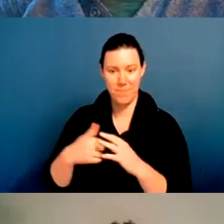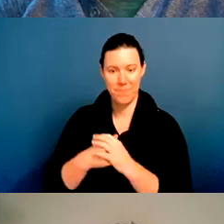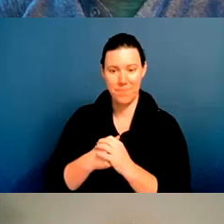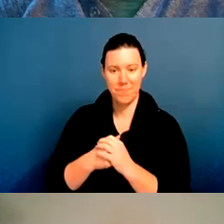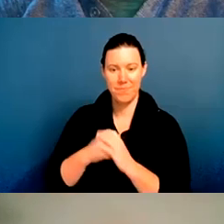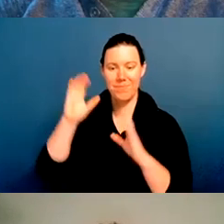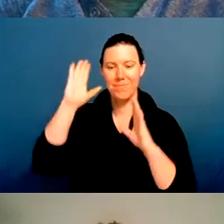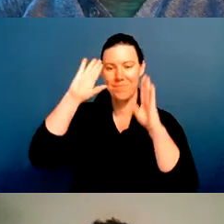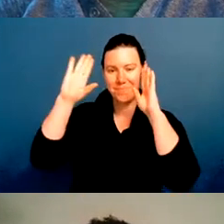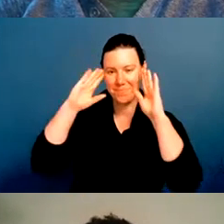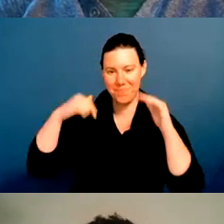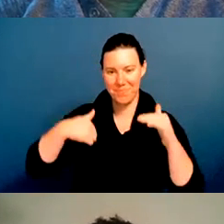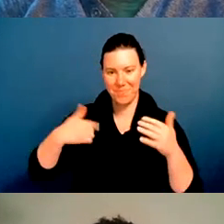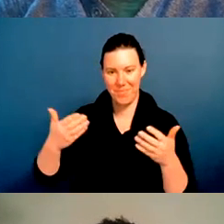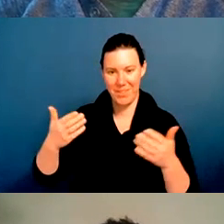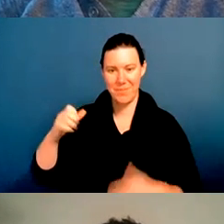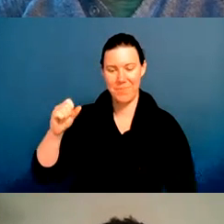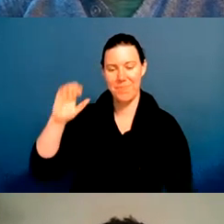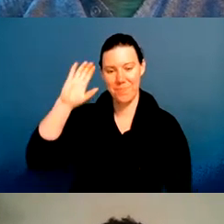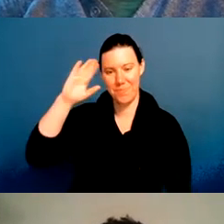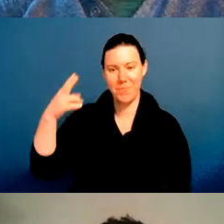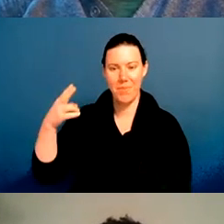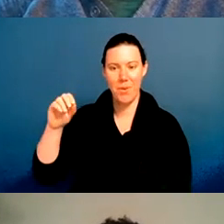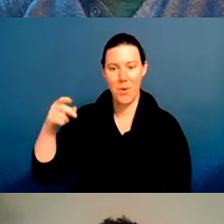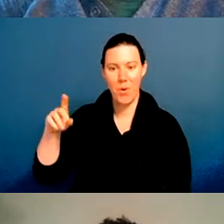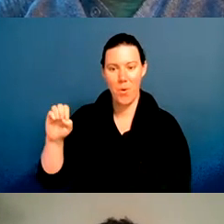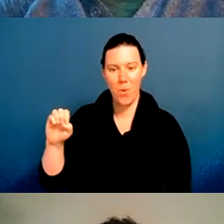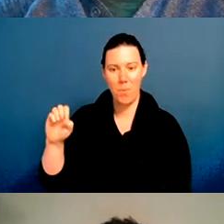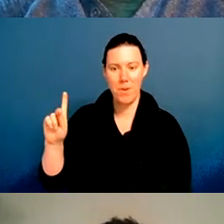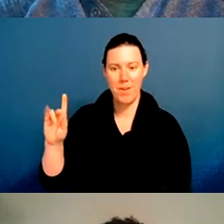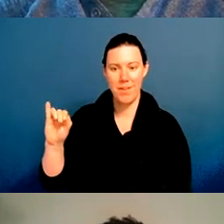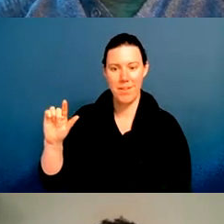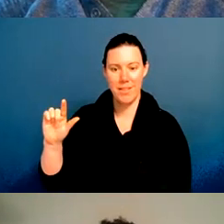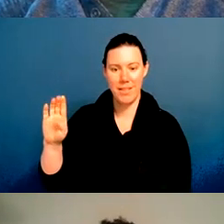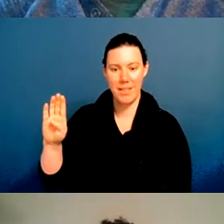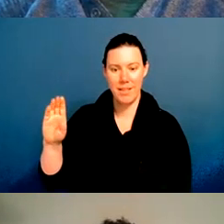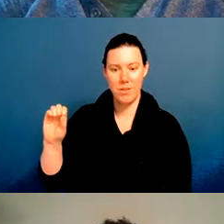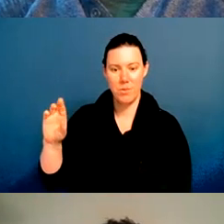I am, hi, I am Hope Kilbourne. Like Ross, I am also a policy analyst. I go by she/her pronouns,